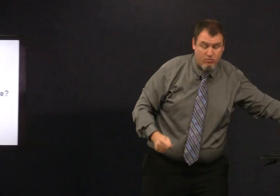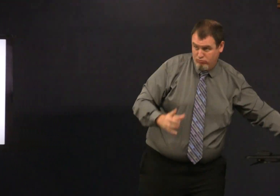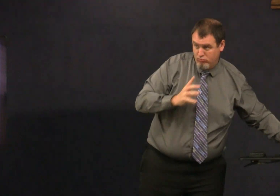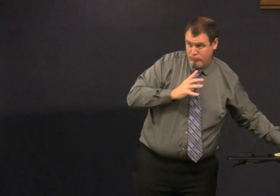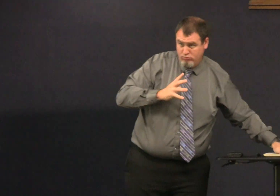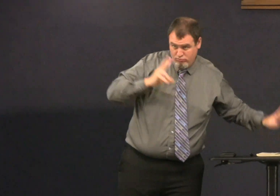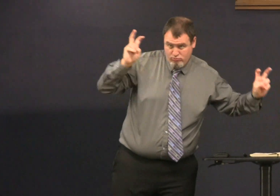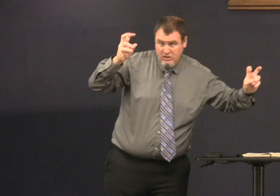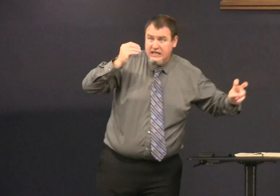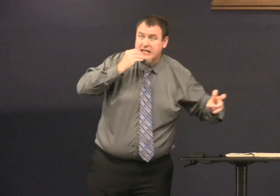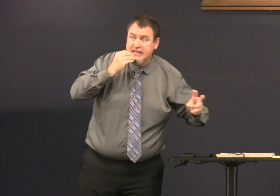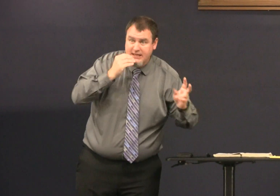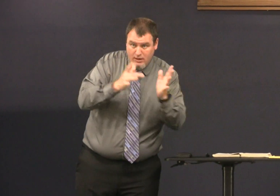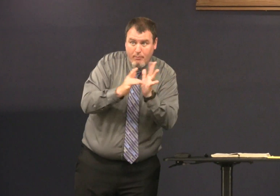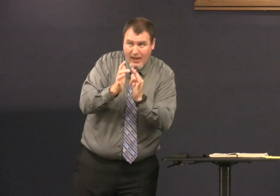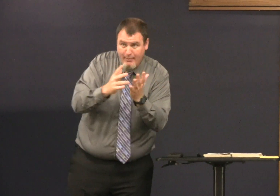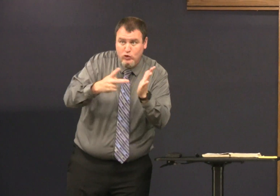that's enough to just eat it twice a week right